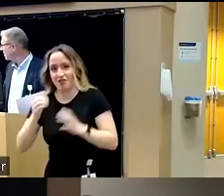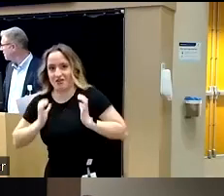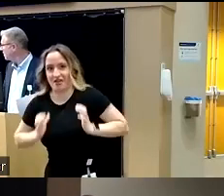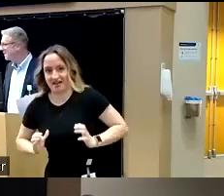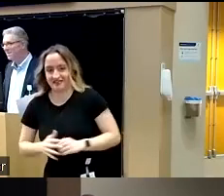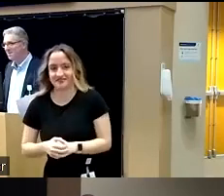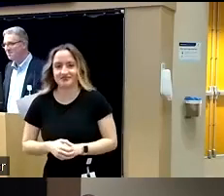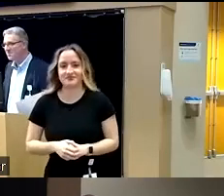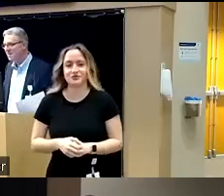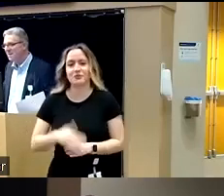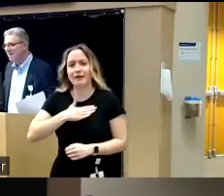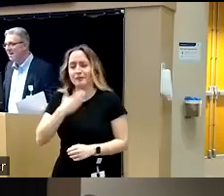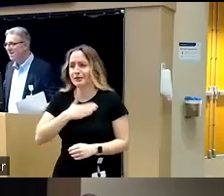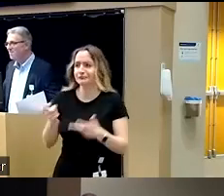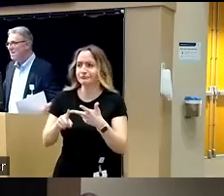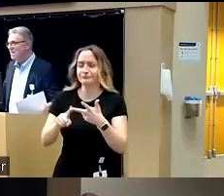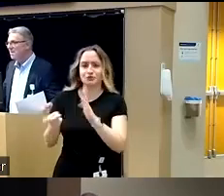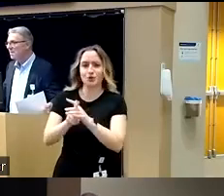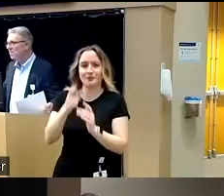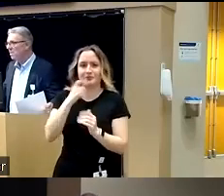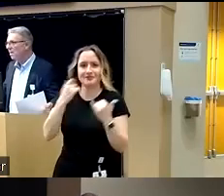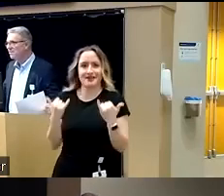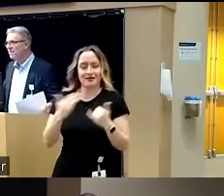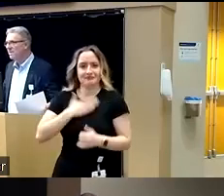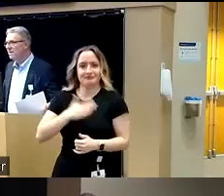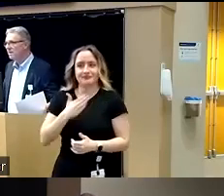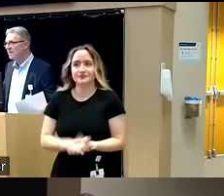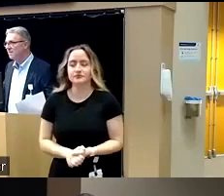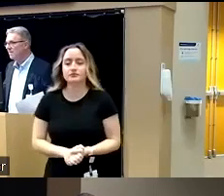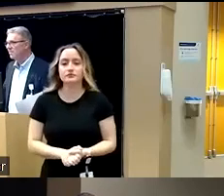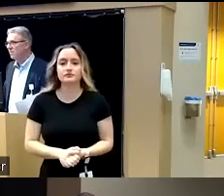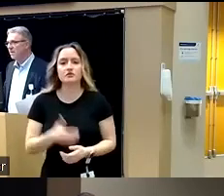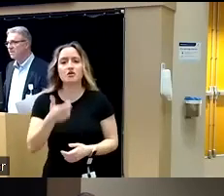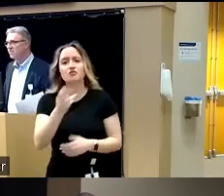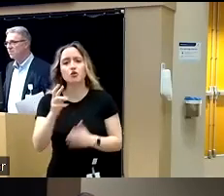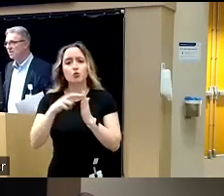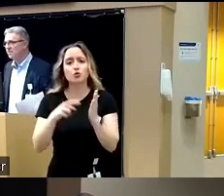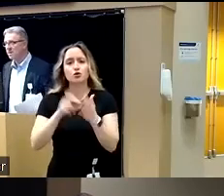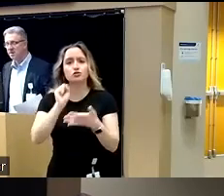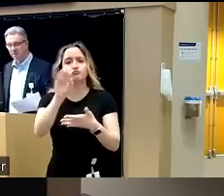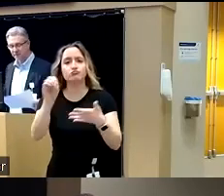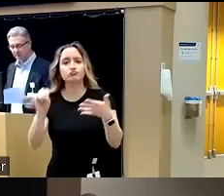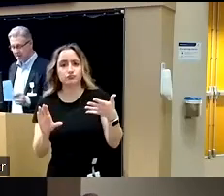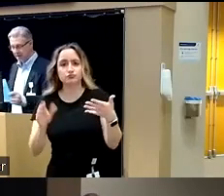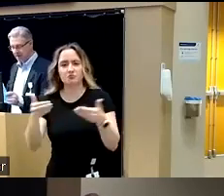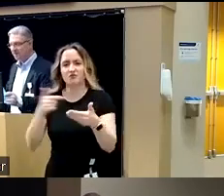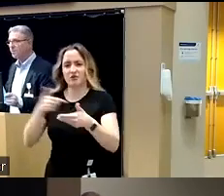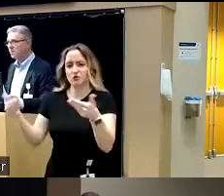you've had to do to get here a couple housekeeping events before I introduce our speakers as everyone